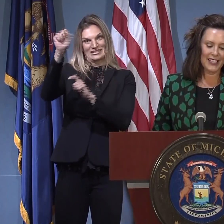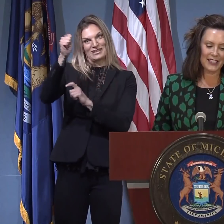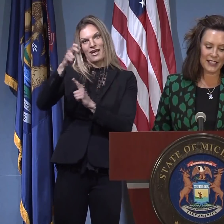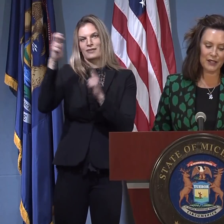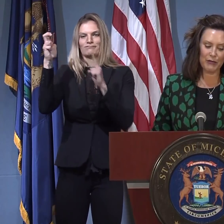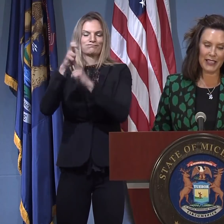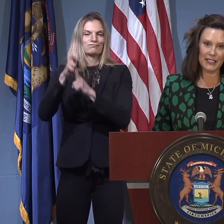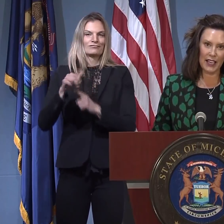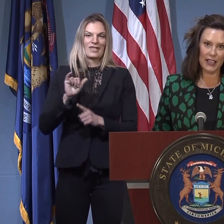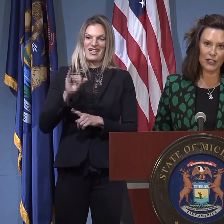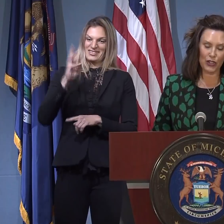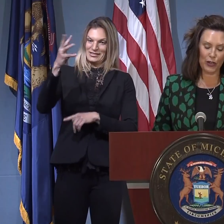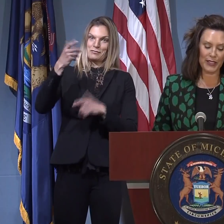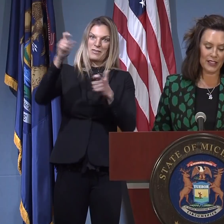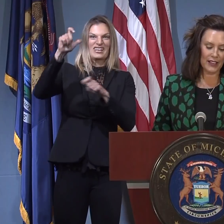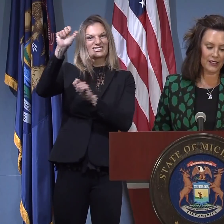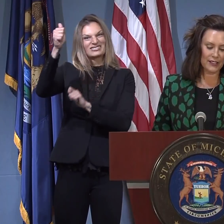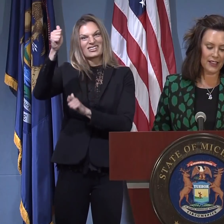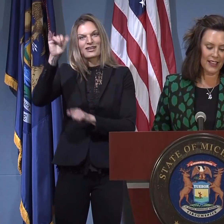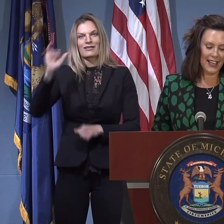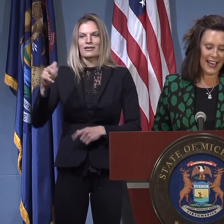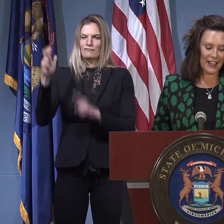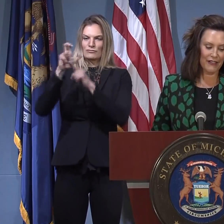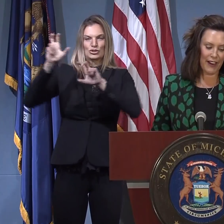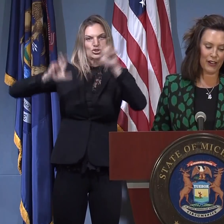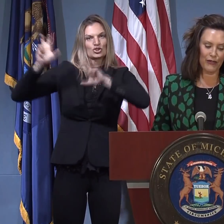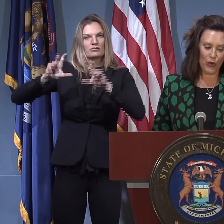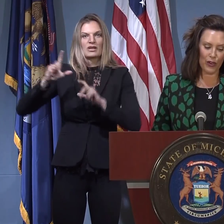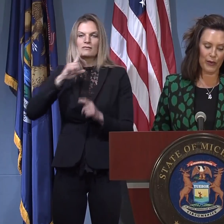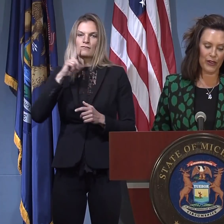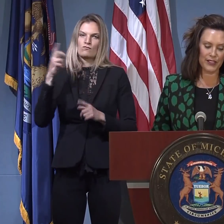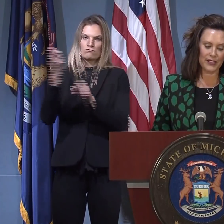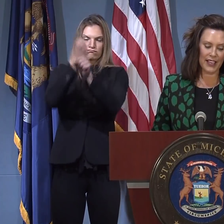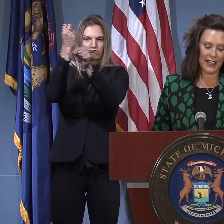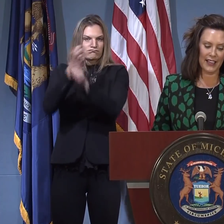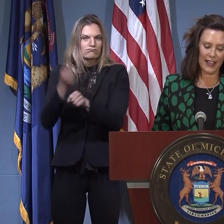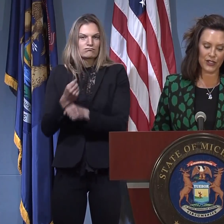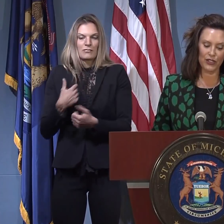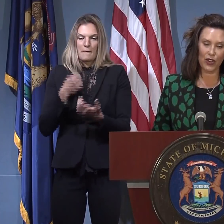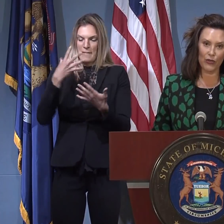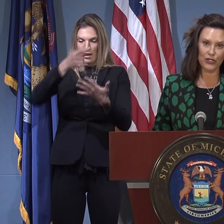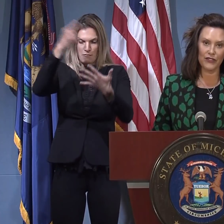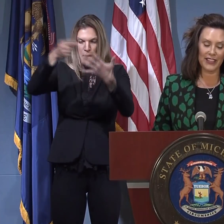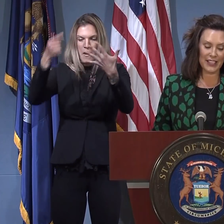AN I IMPRESSIVE LIST OF ACCOMPLISHMENT IN THE INCLUDING THE NATIONAL CHAMPIONSHIP, TEN